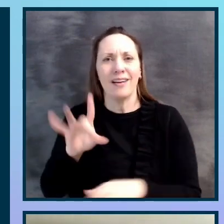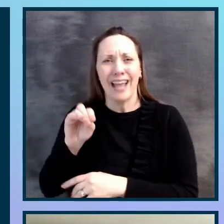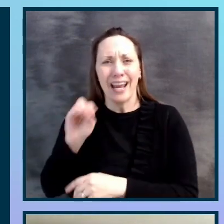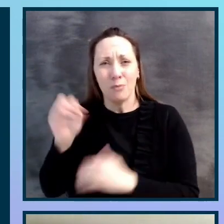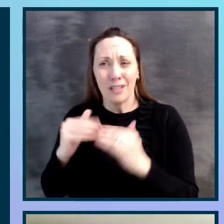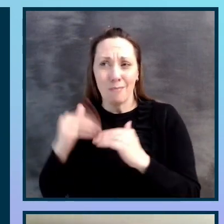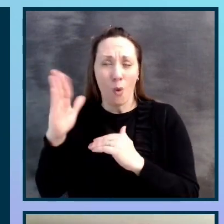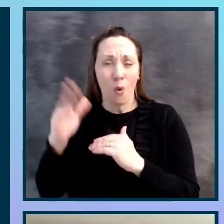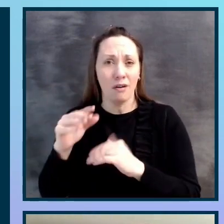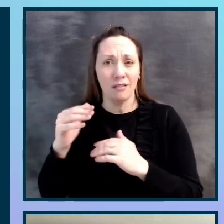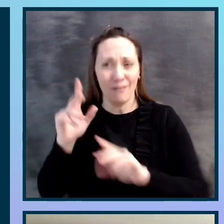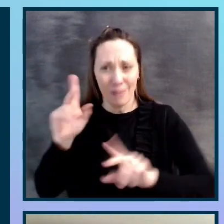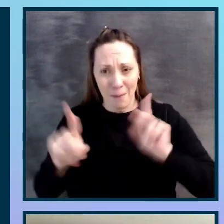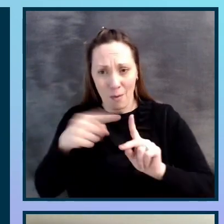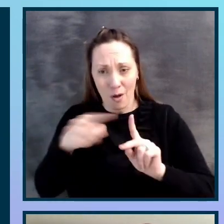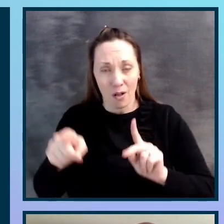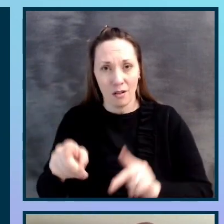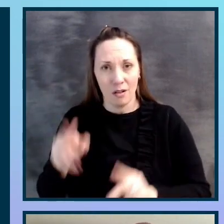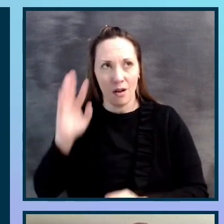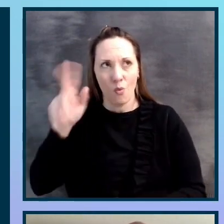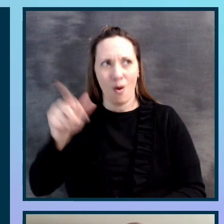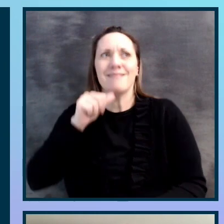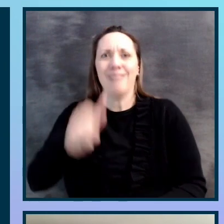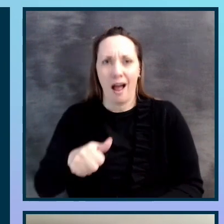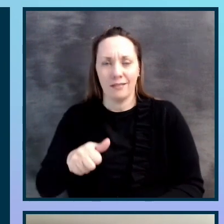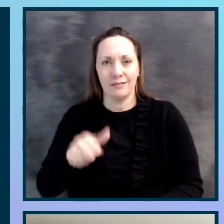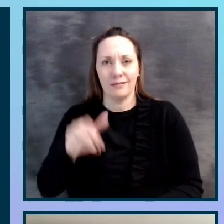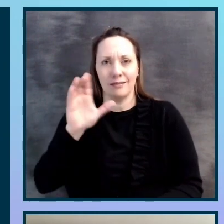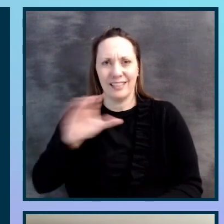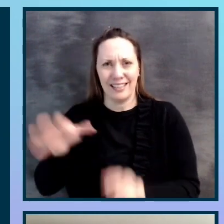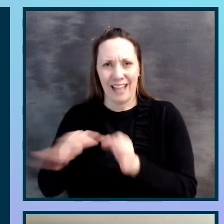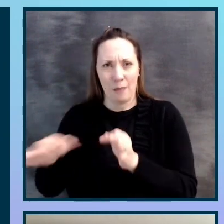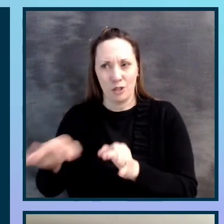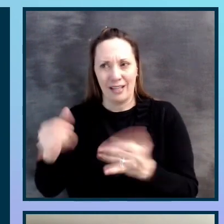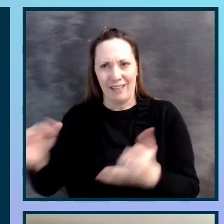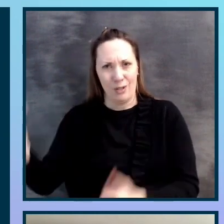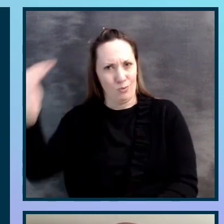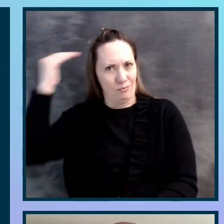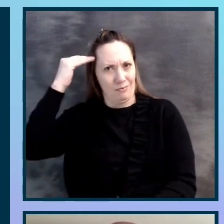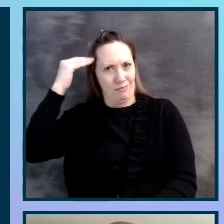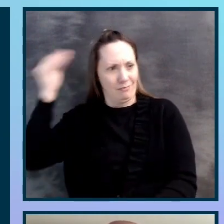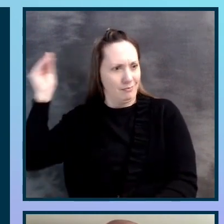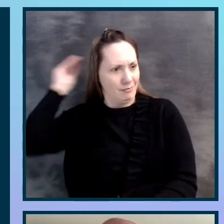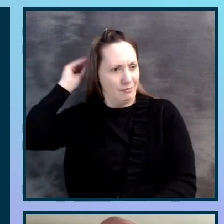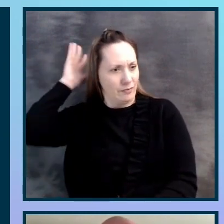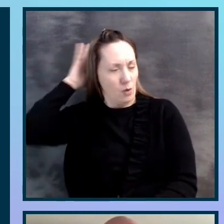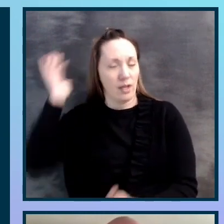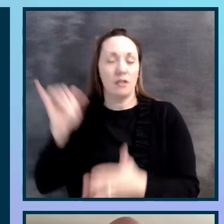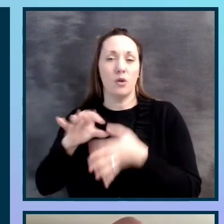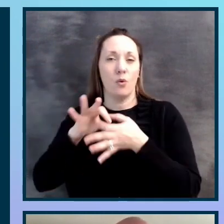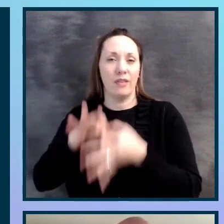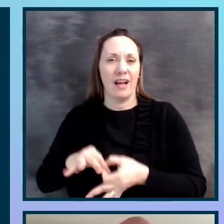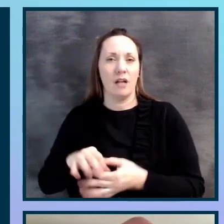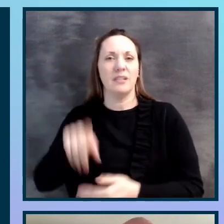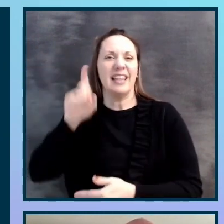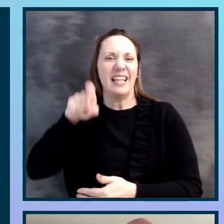why wouldn't you caption with knowing that? So it becomes sort of the needs or preference group becomes that thing.